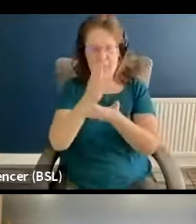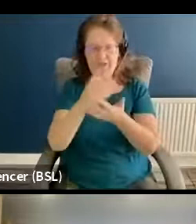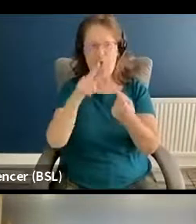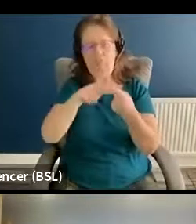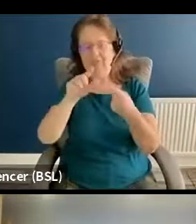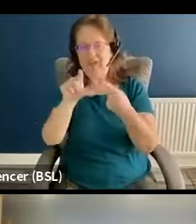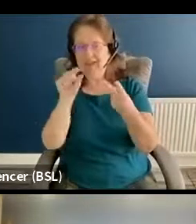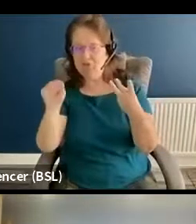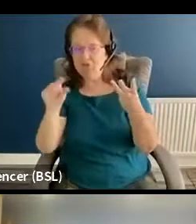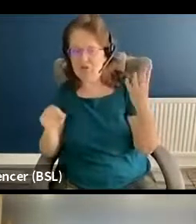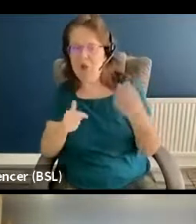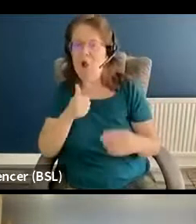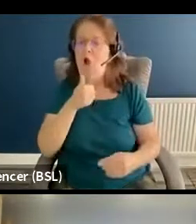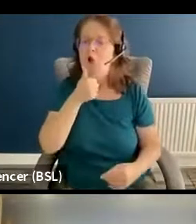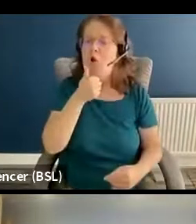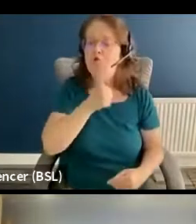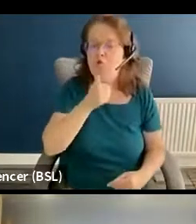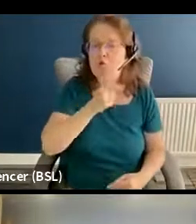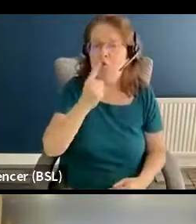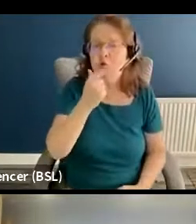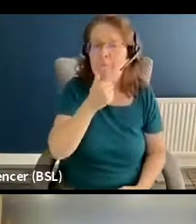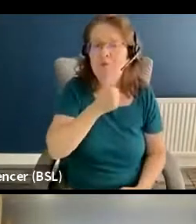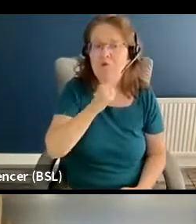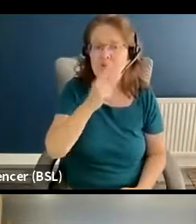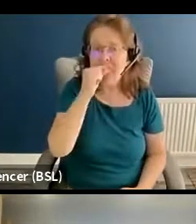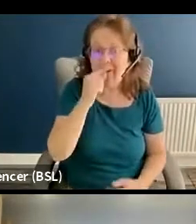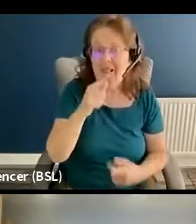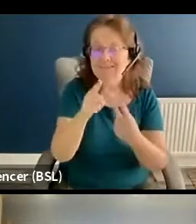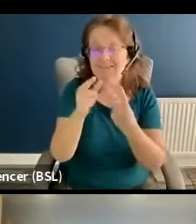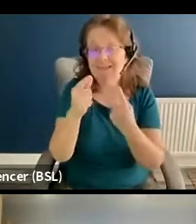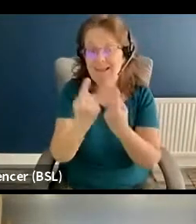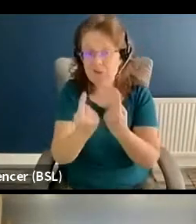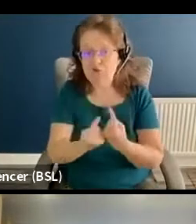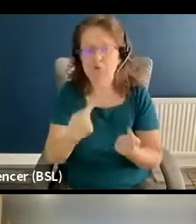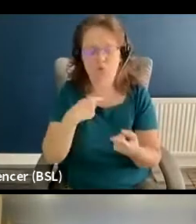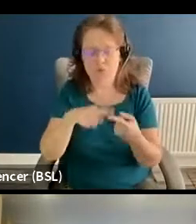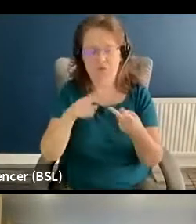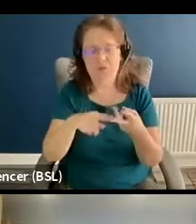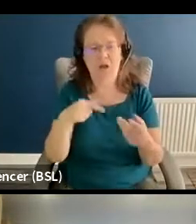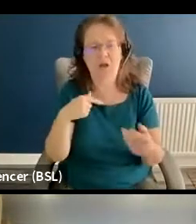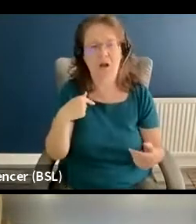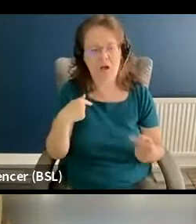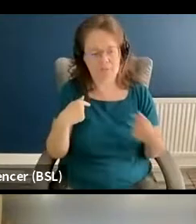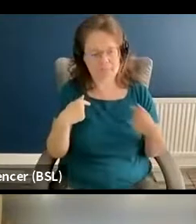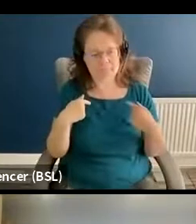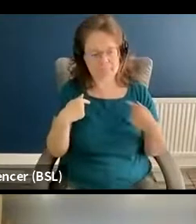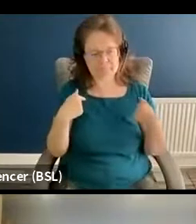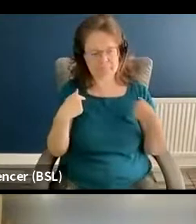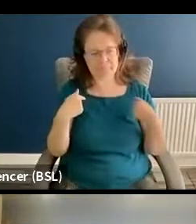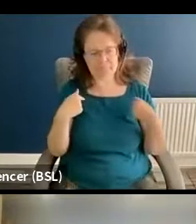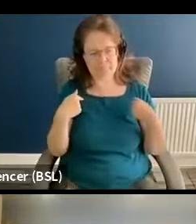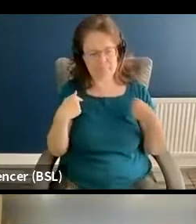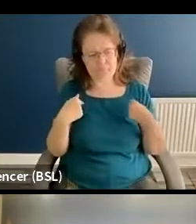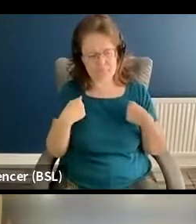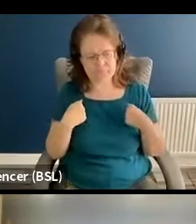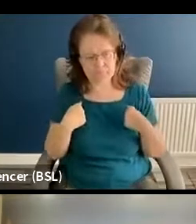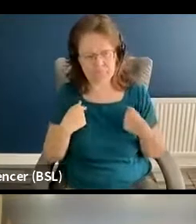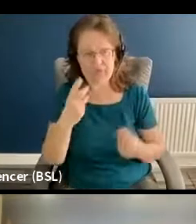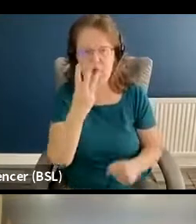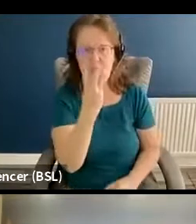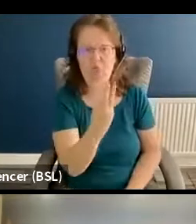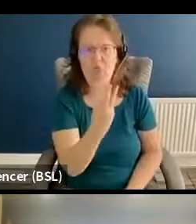of the usability issues. So we would go through. And I quite liked where WCAG 3.0 is going with